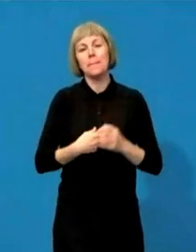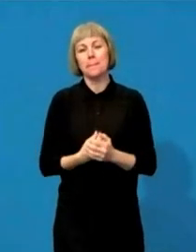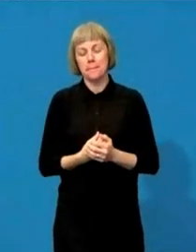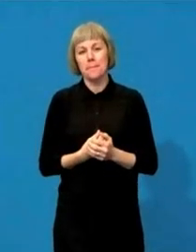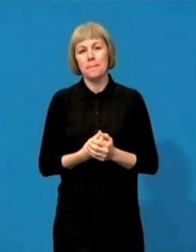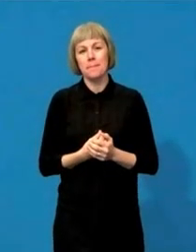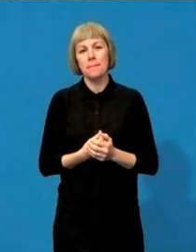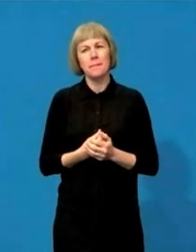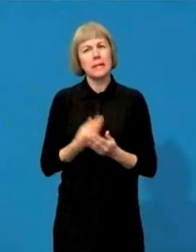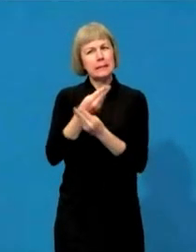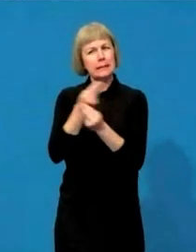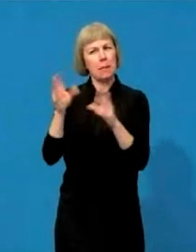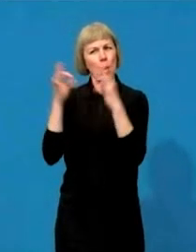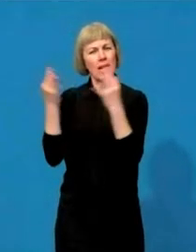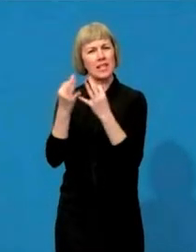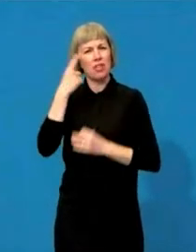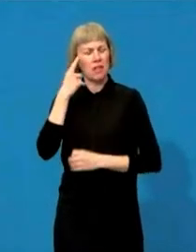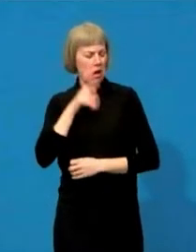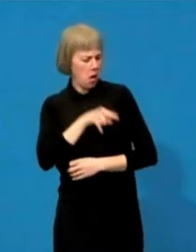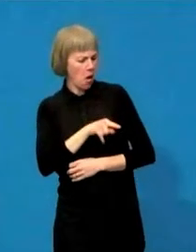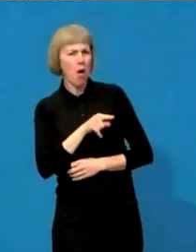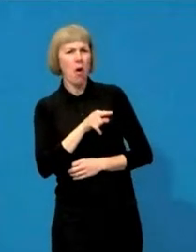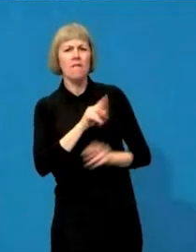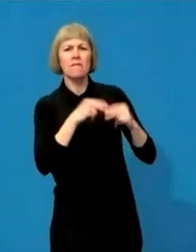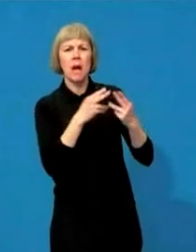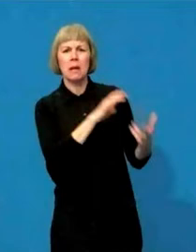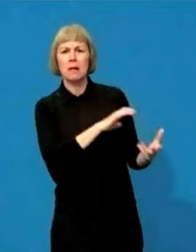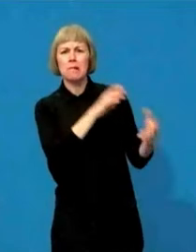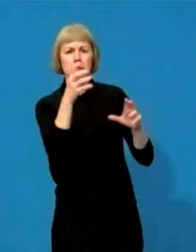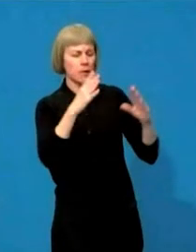from the dysfunction that's happening in the home, but, in actual fact, because the family